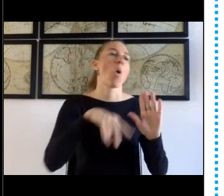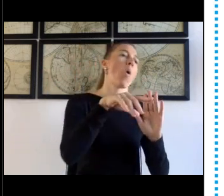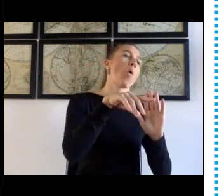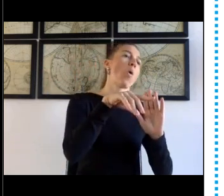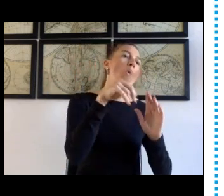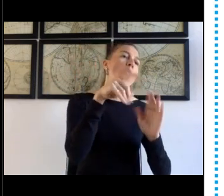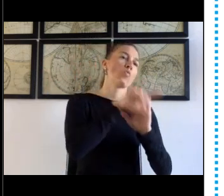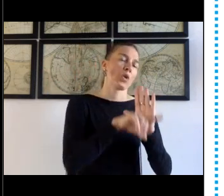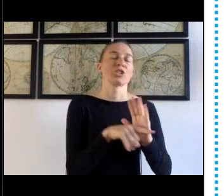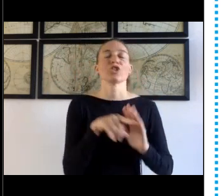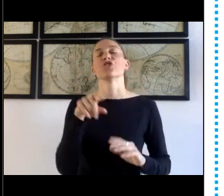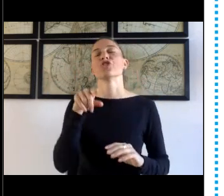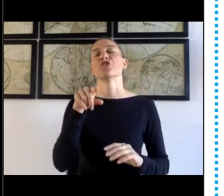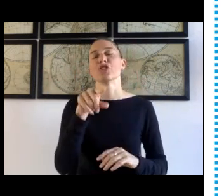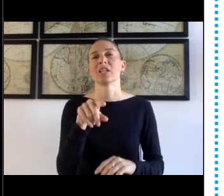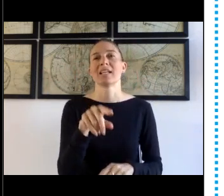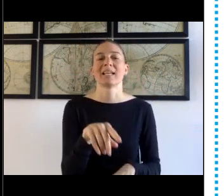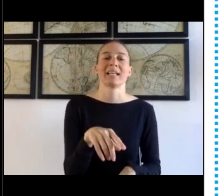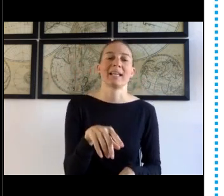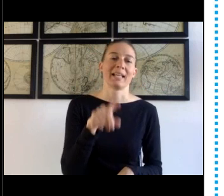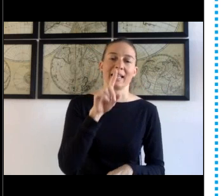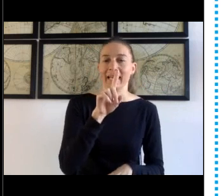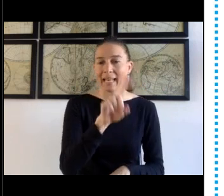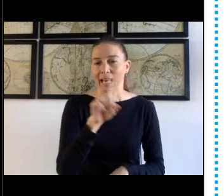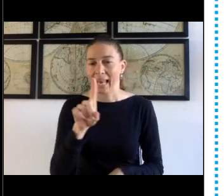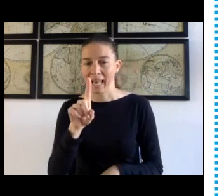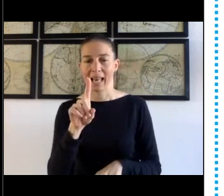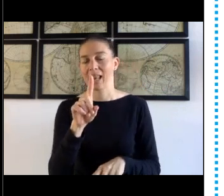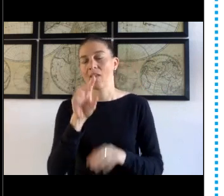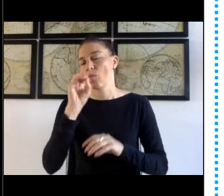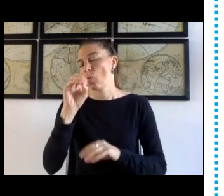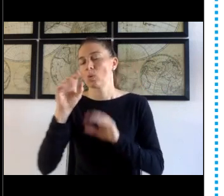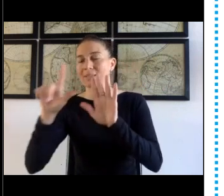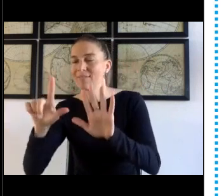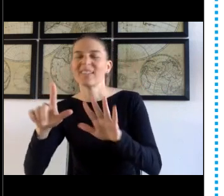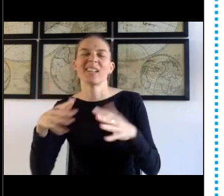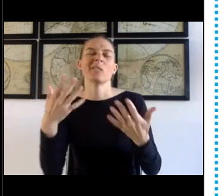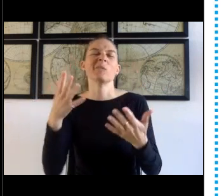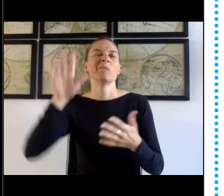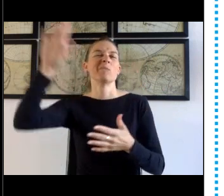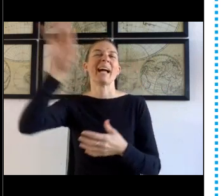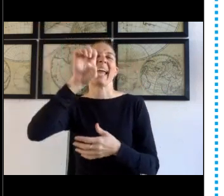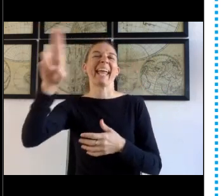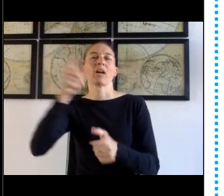This is kind of the jargon that is used in discussions.